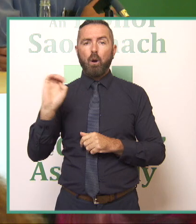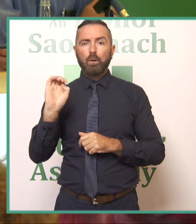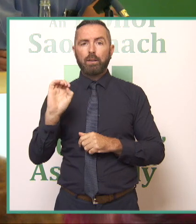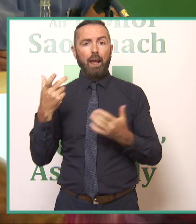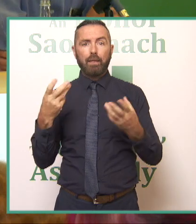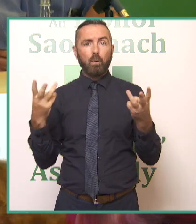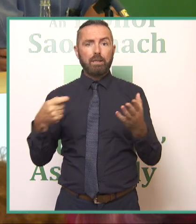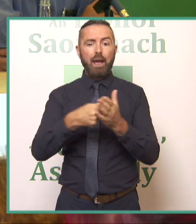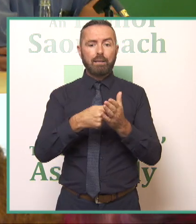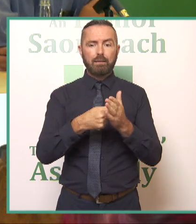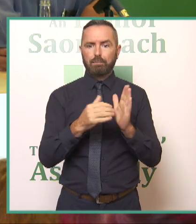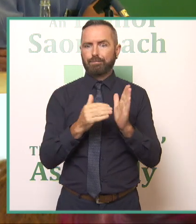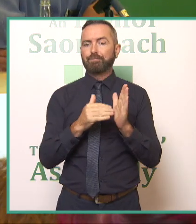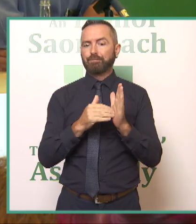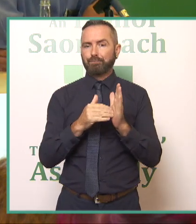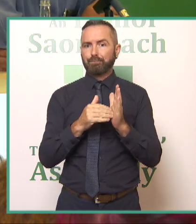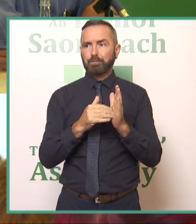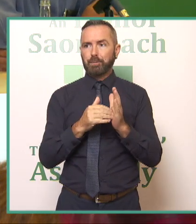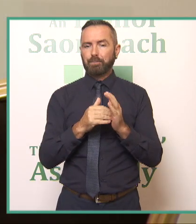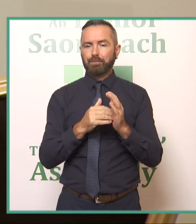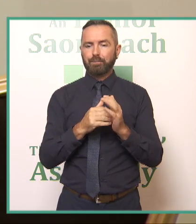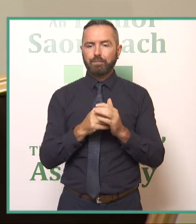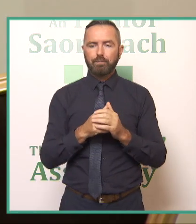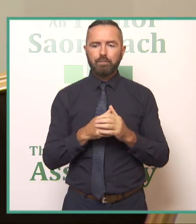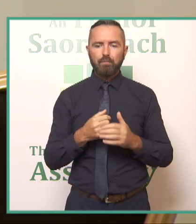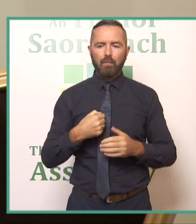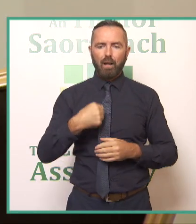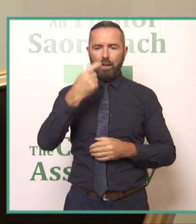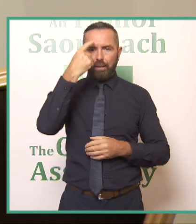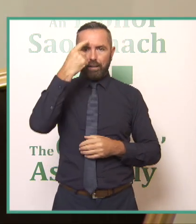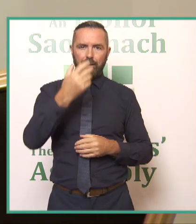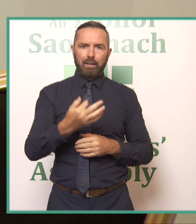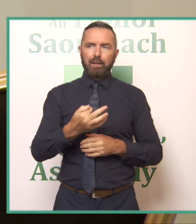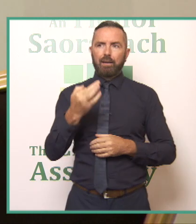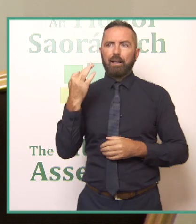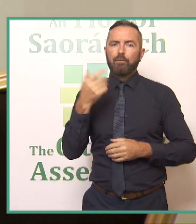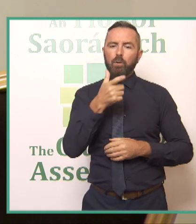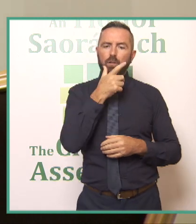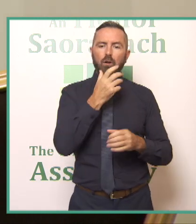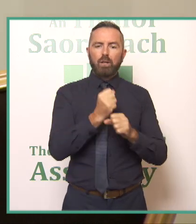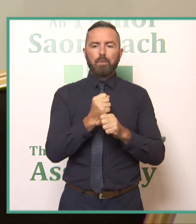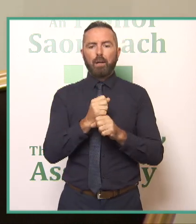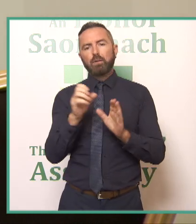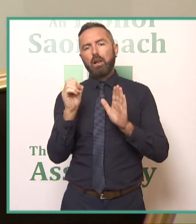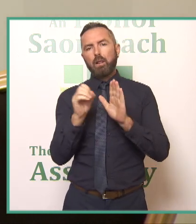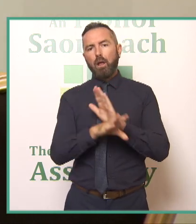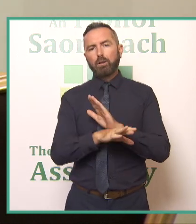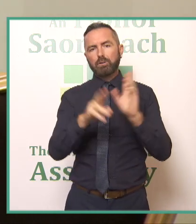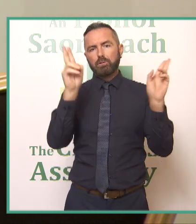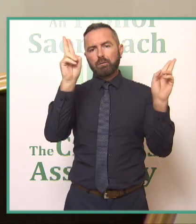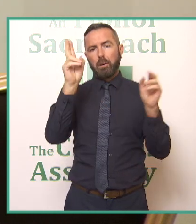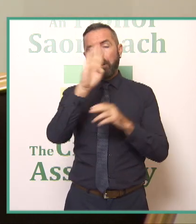yes absolutely um I think if you if we're talking about the loss of biodiversity in Ireland and I